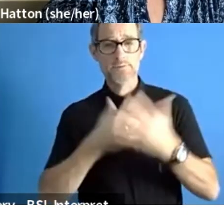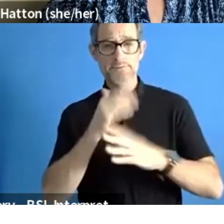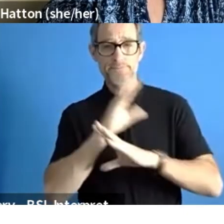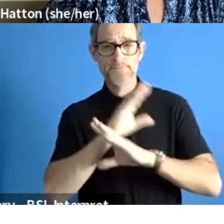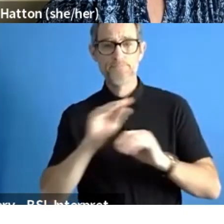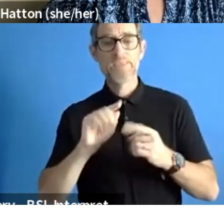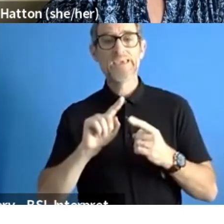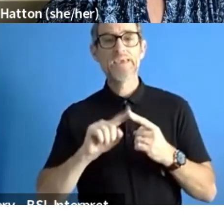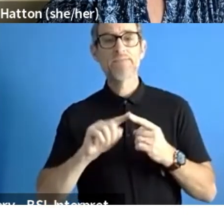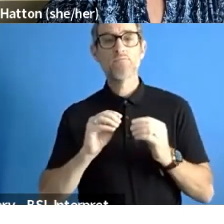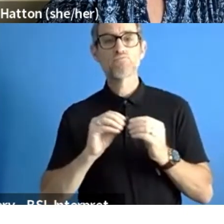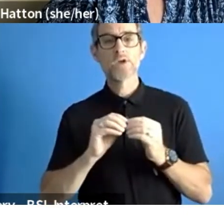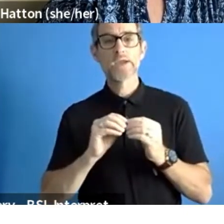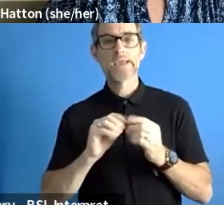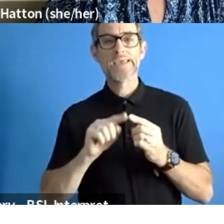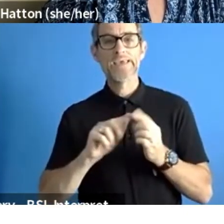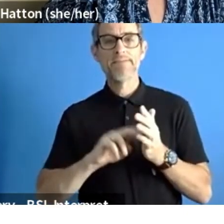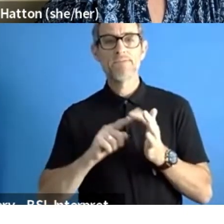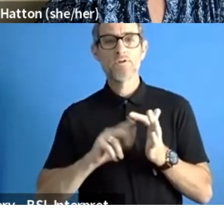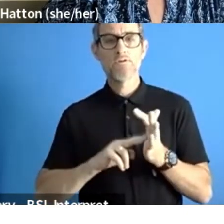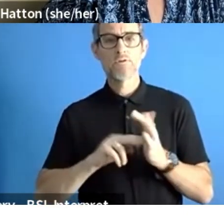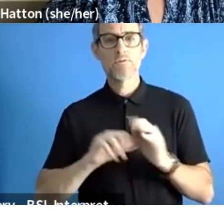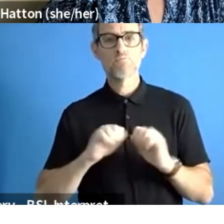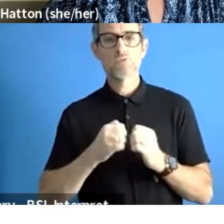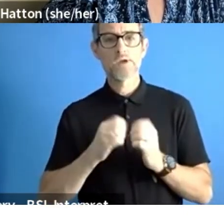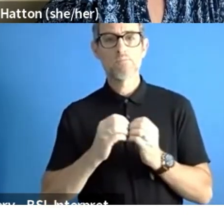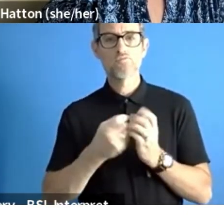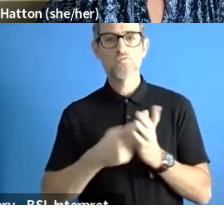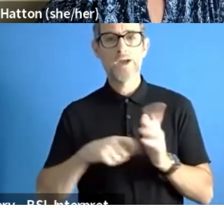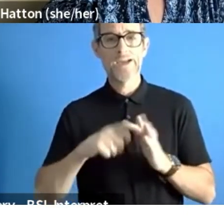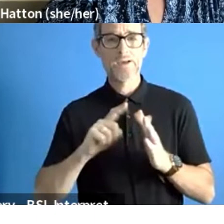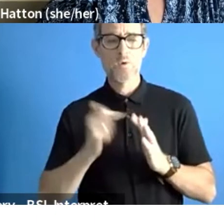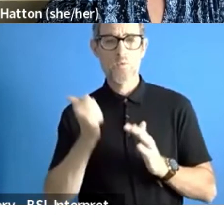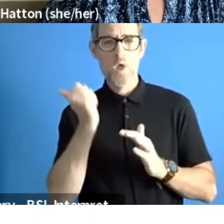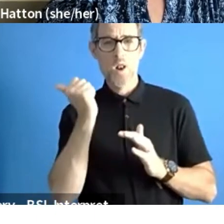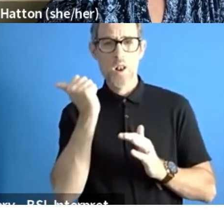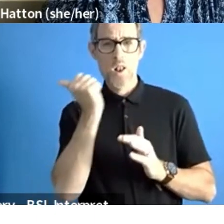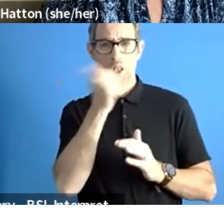We're very fortunate to have testers within our organisations